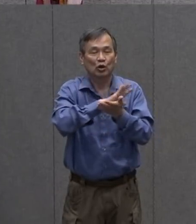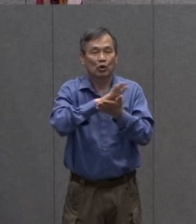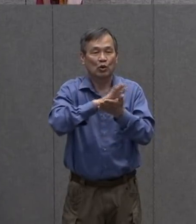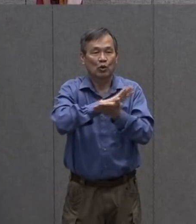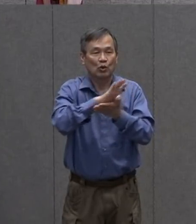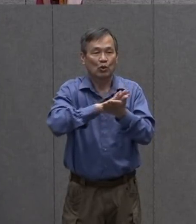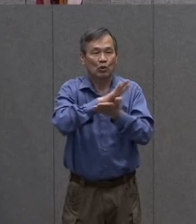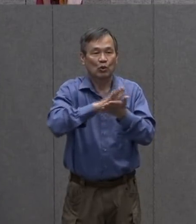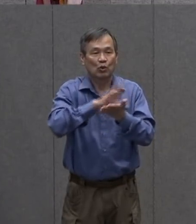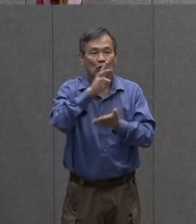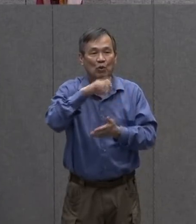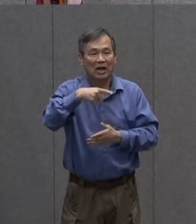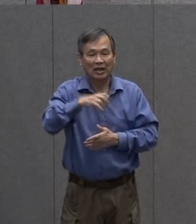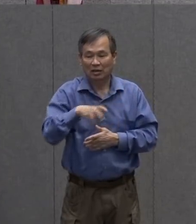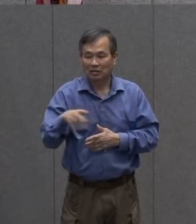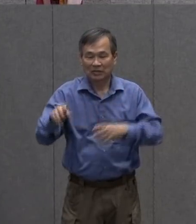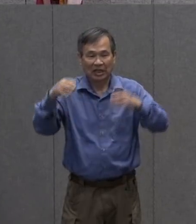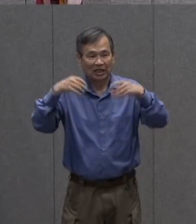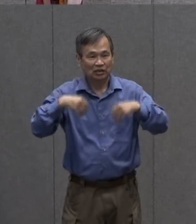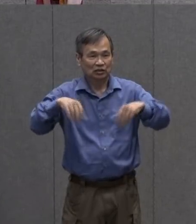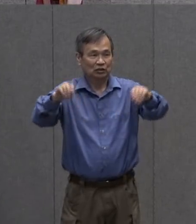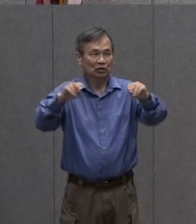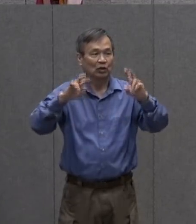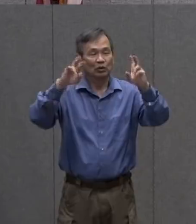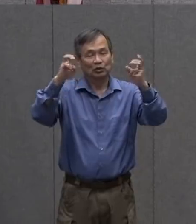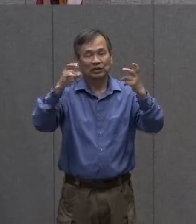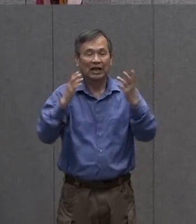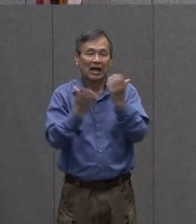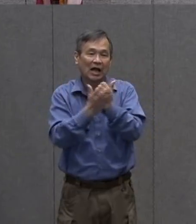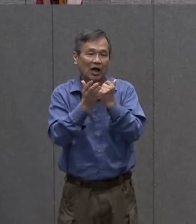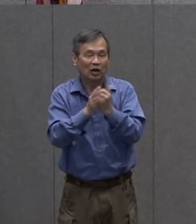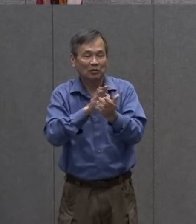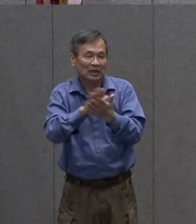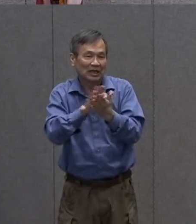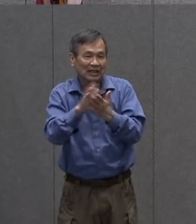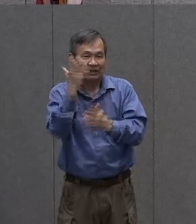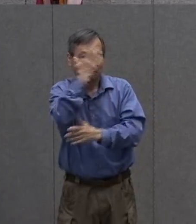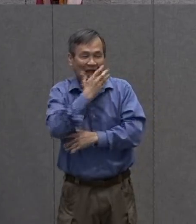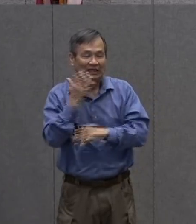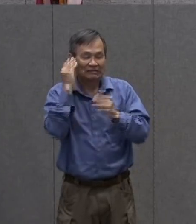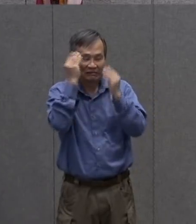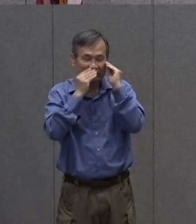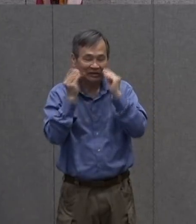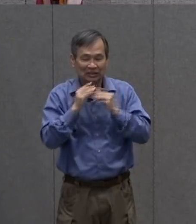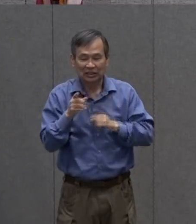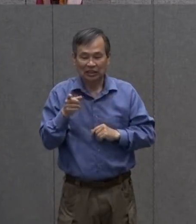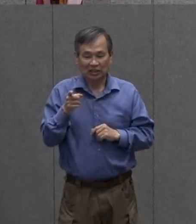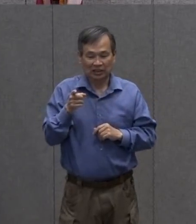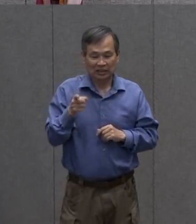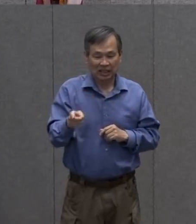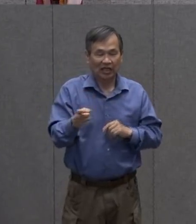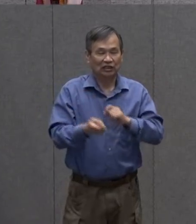as sanitary cold cream remover. The name Celluwipes was soon changed